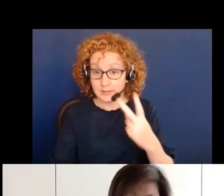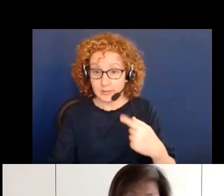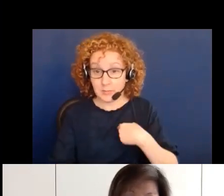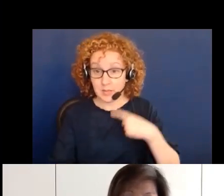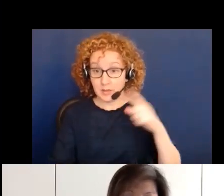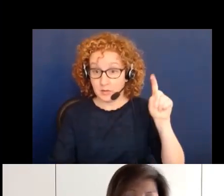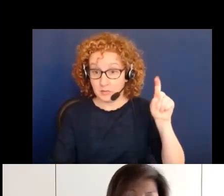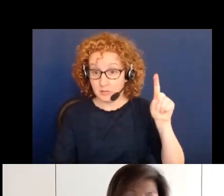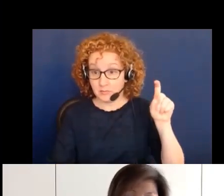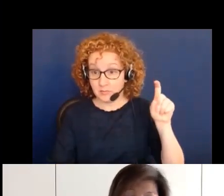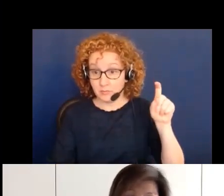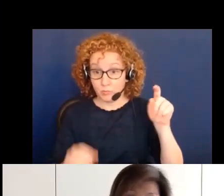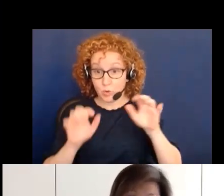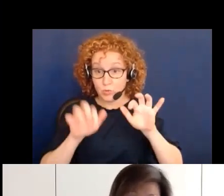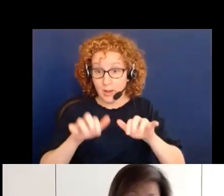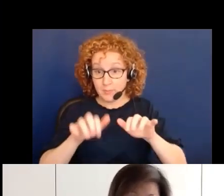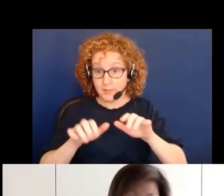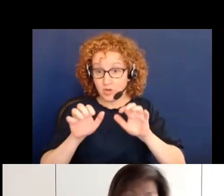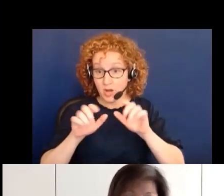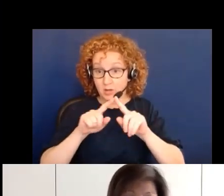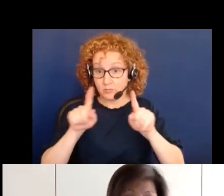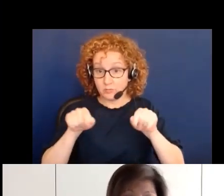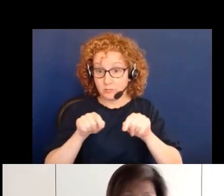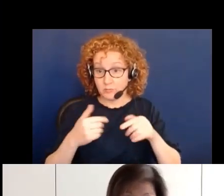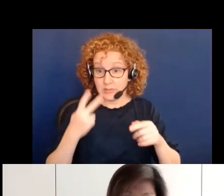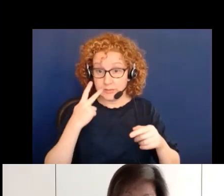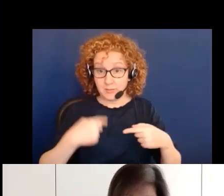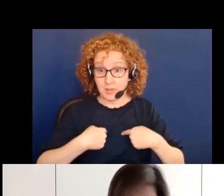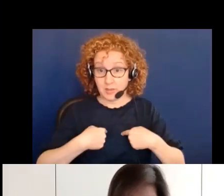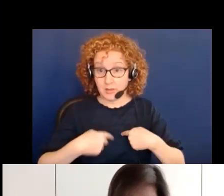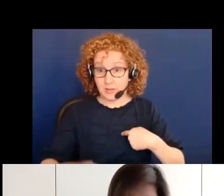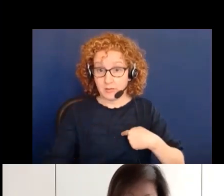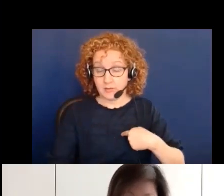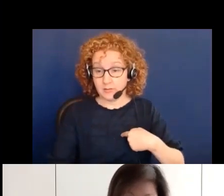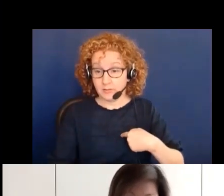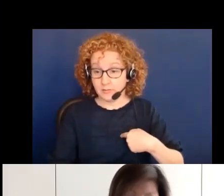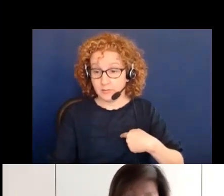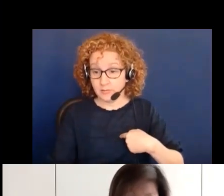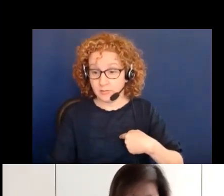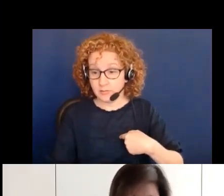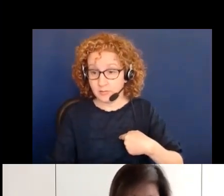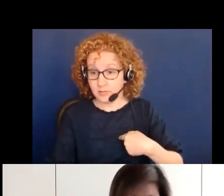or collaboratively through our coalition partners. Next slide please.